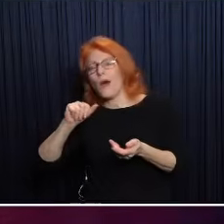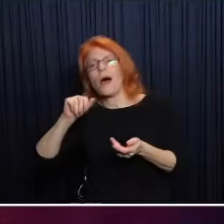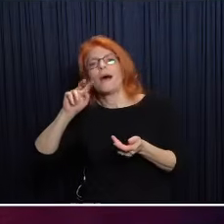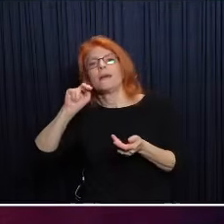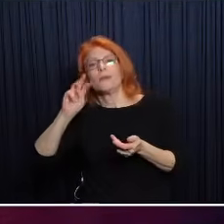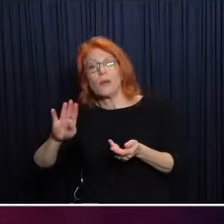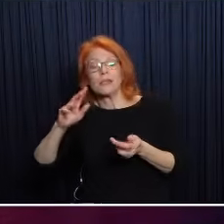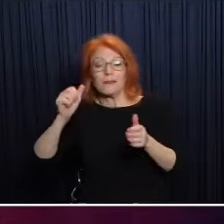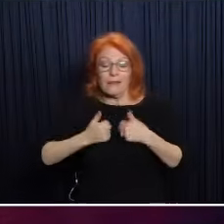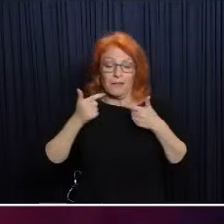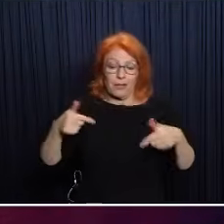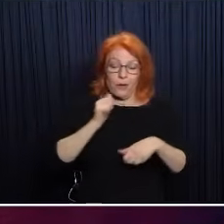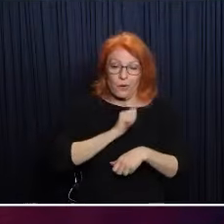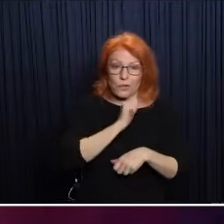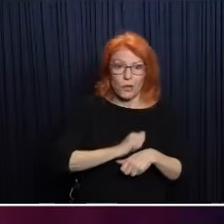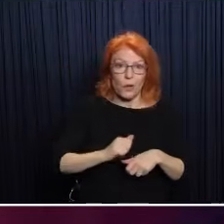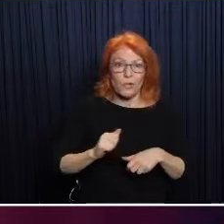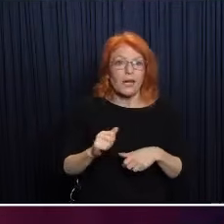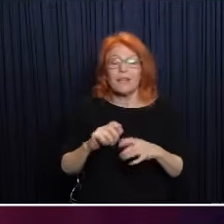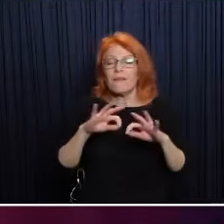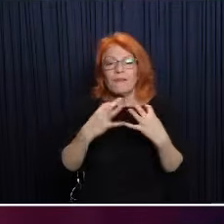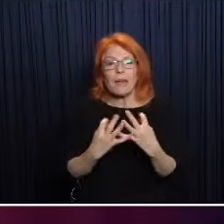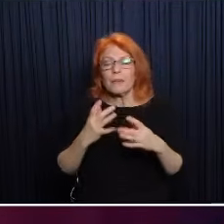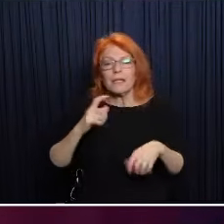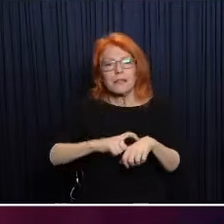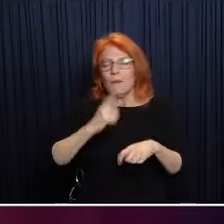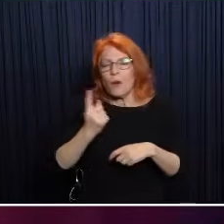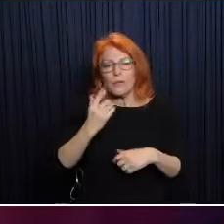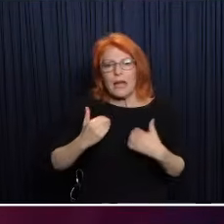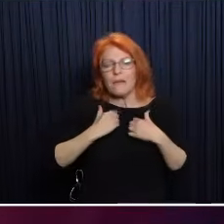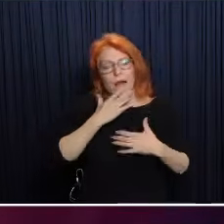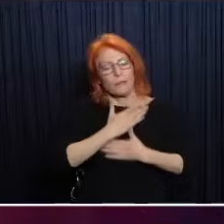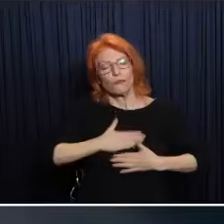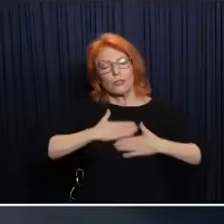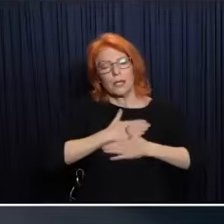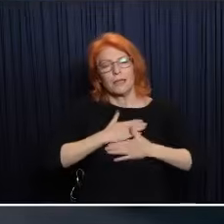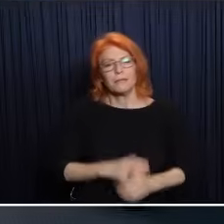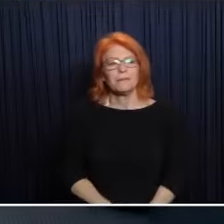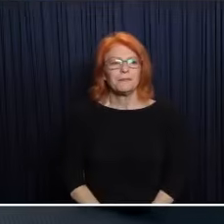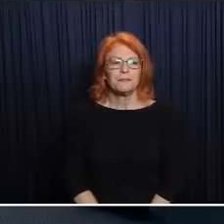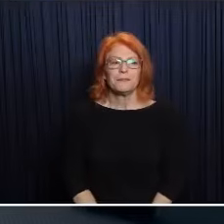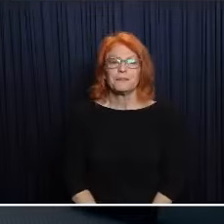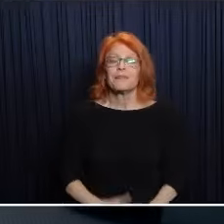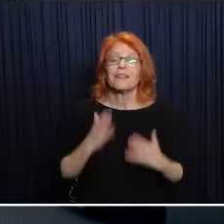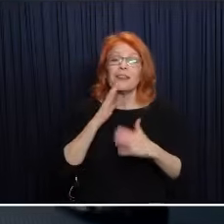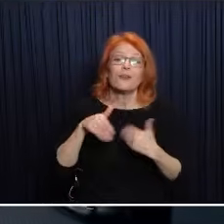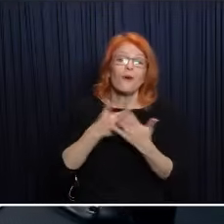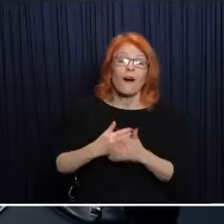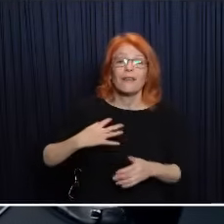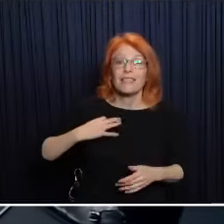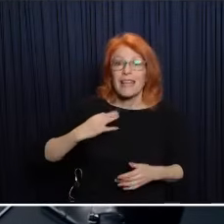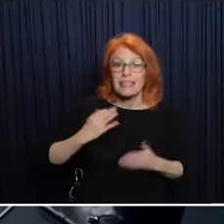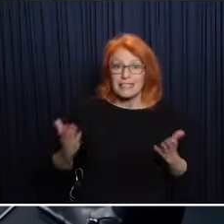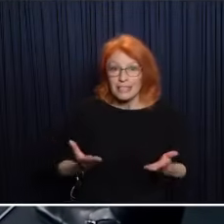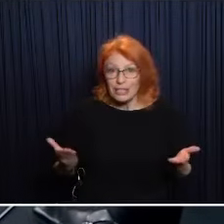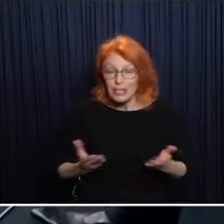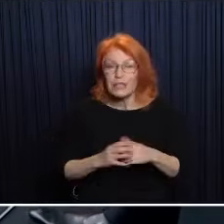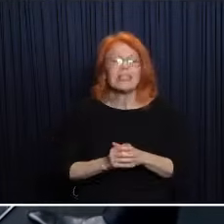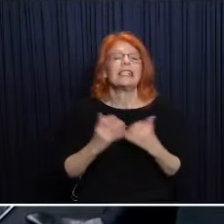MY WIFE HAS 45 FIRST COUSINS MANY FROM THE MIDWEST, IOWA AND